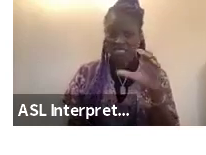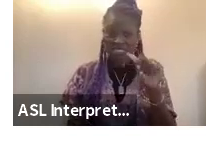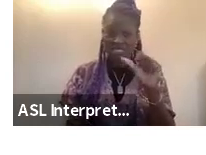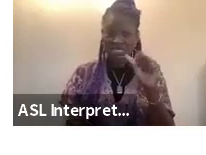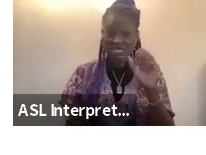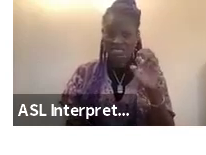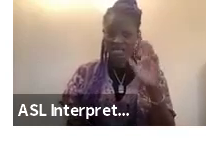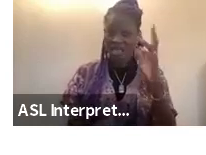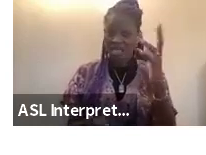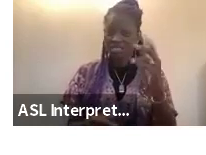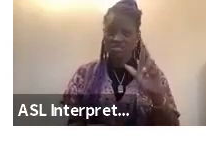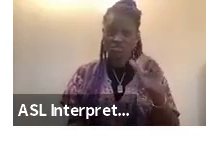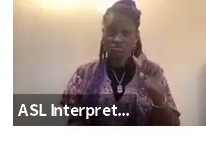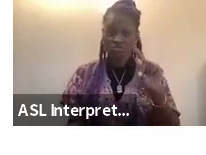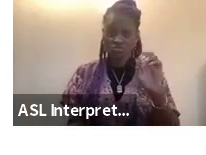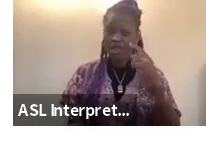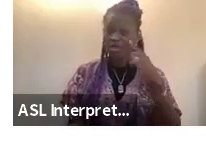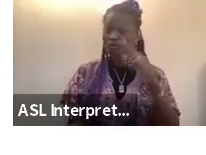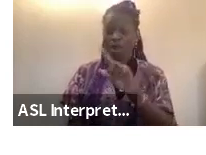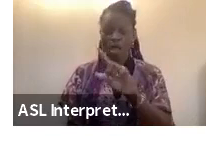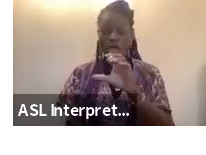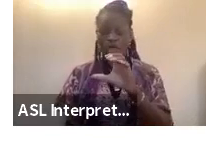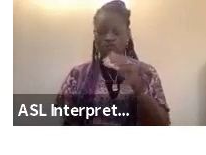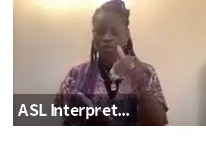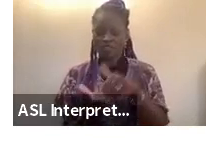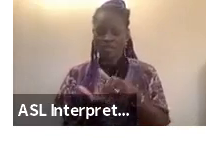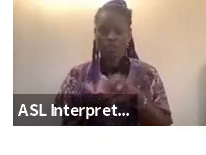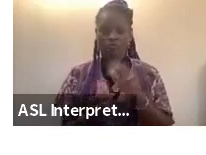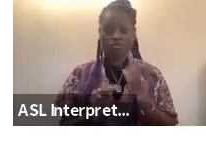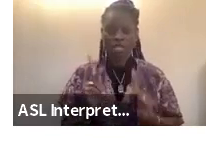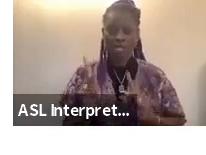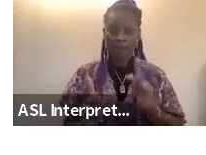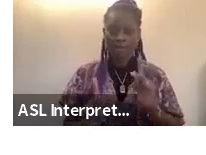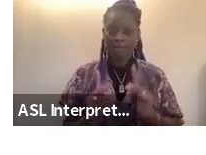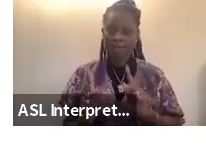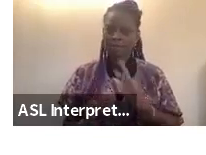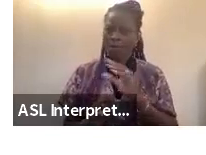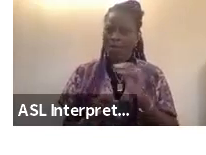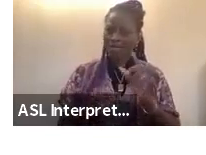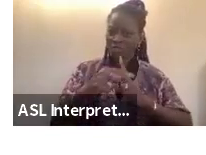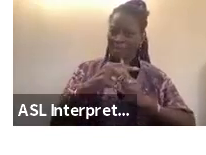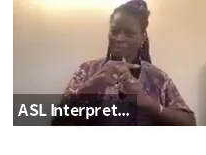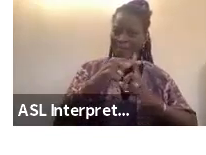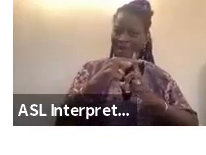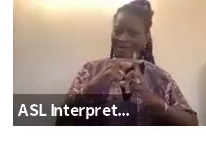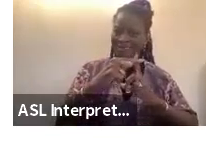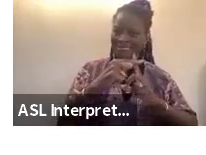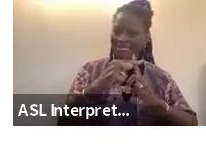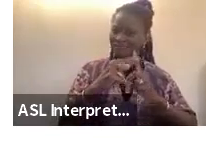new cases for 100,000 residents per day and test positivity continue to decrease.